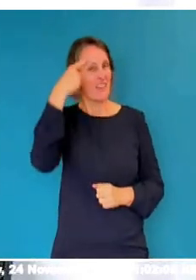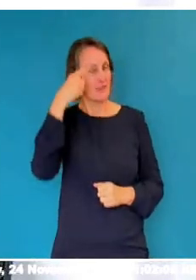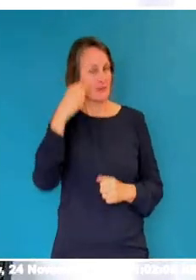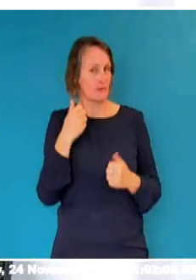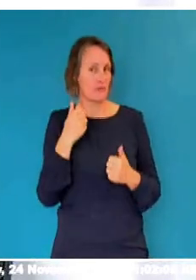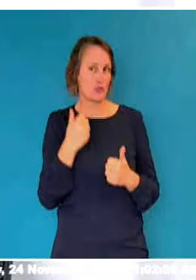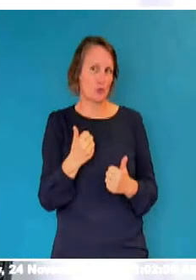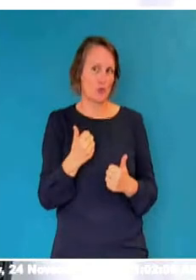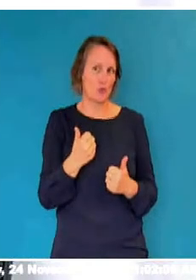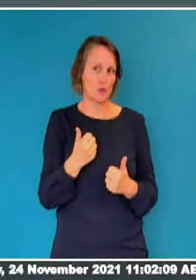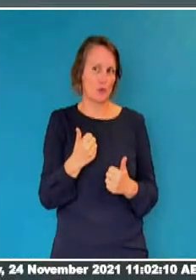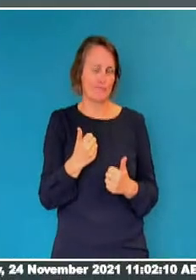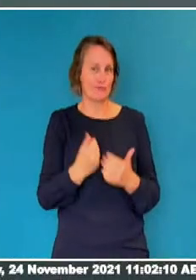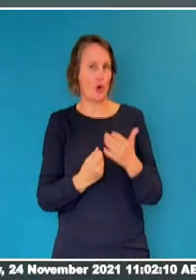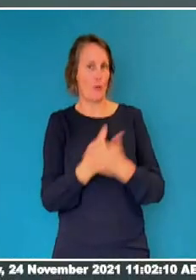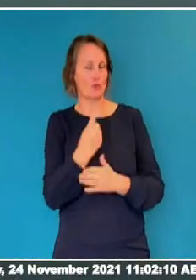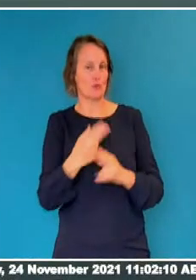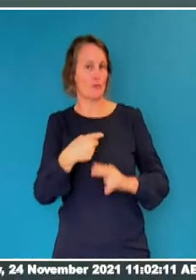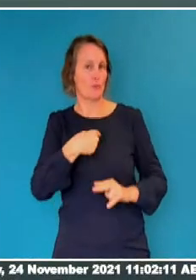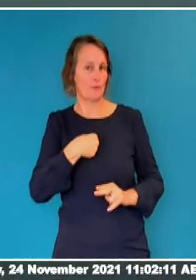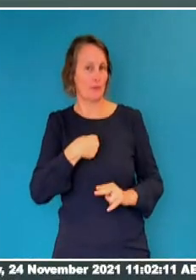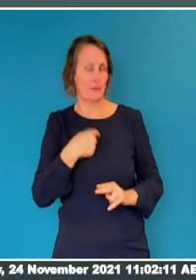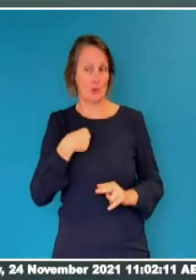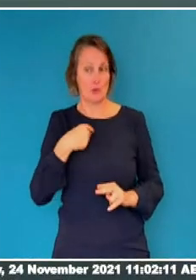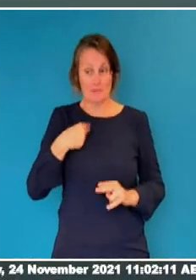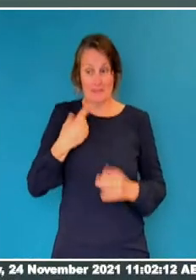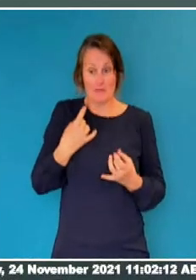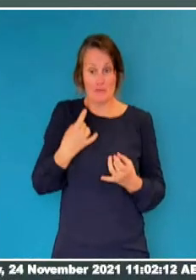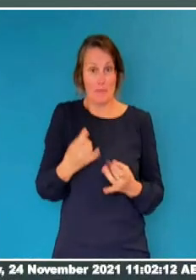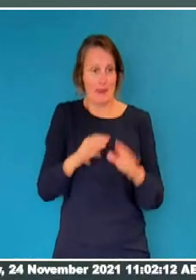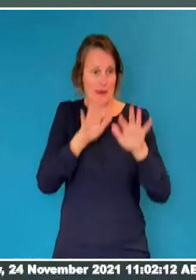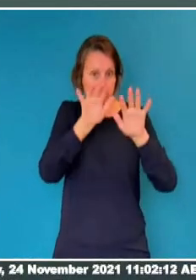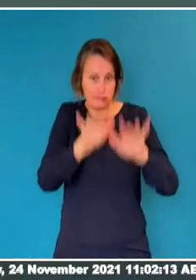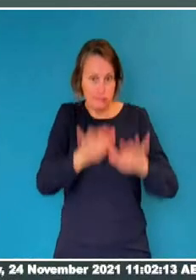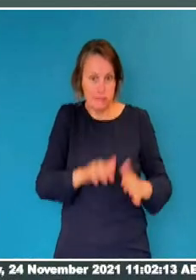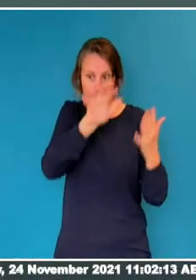experienced for preparing for today's hearing and preparing the affidavit, that